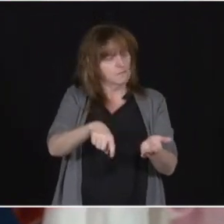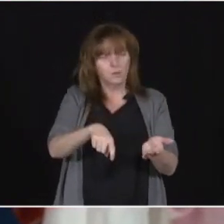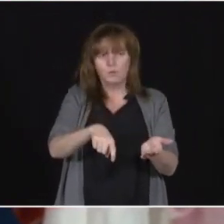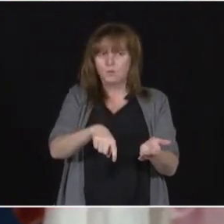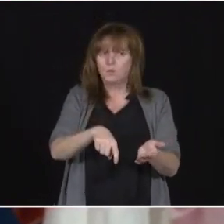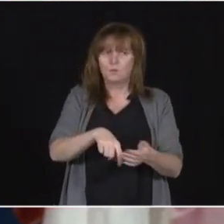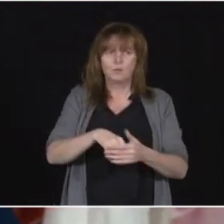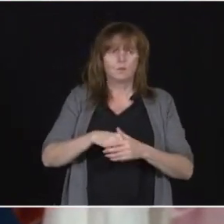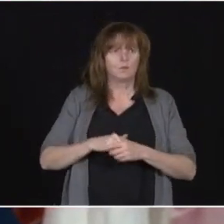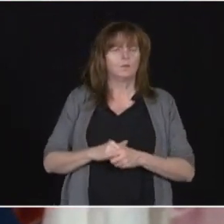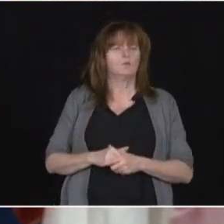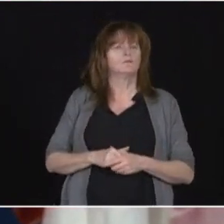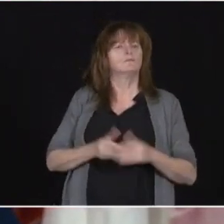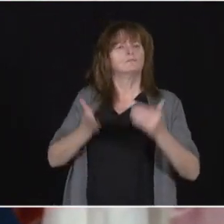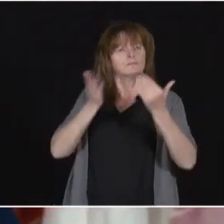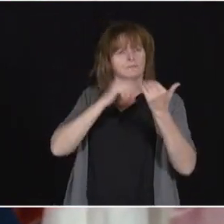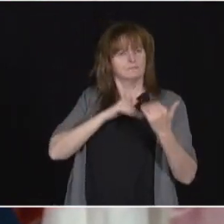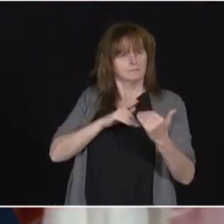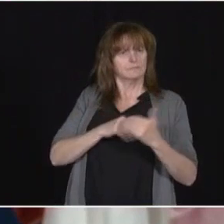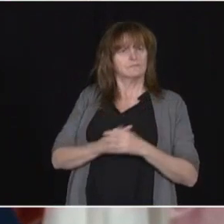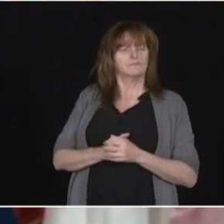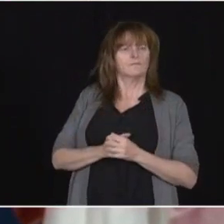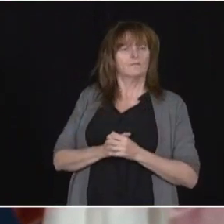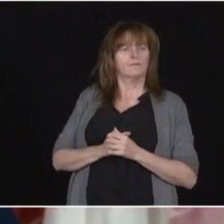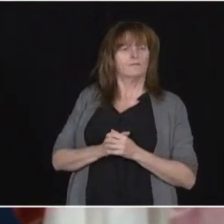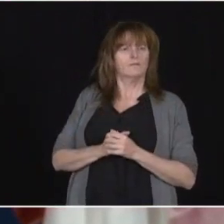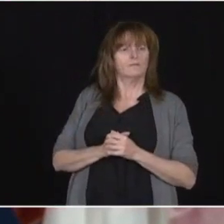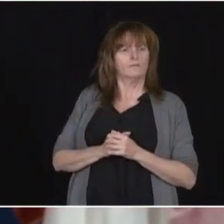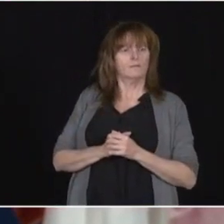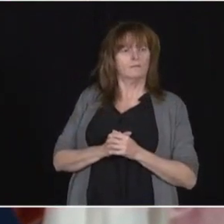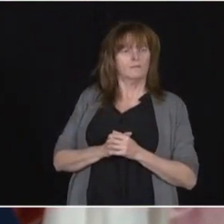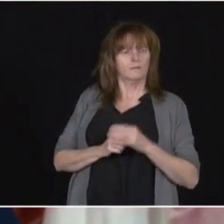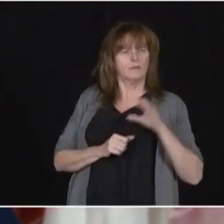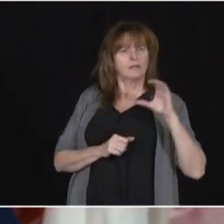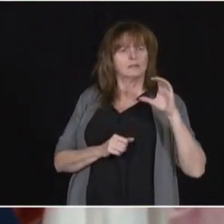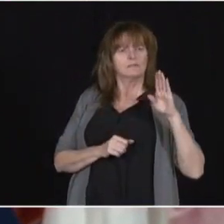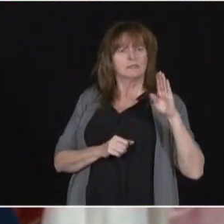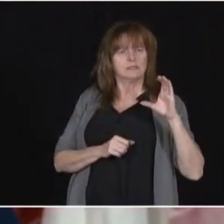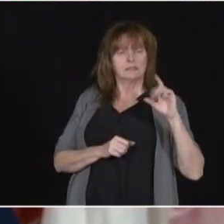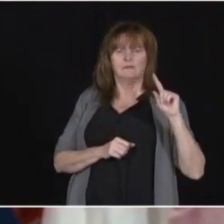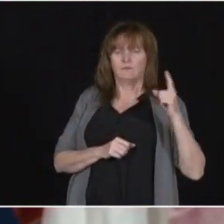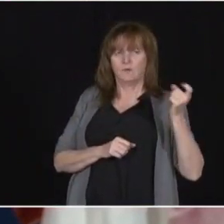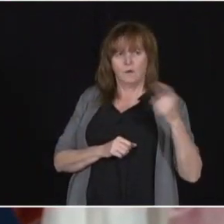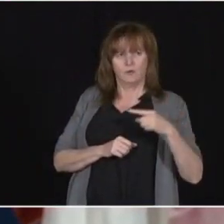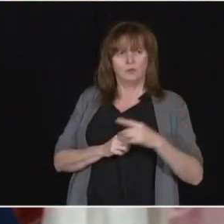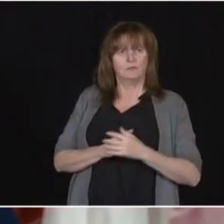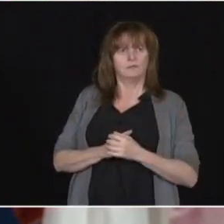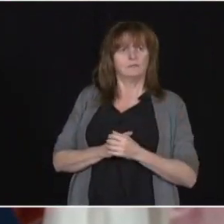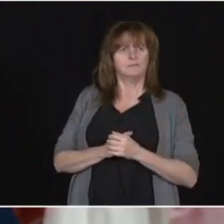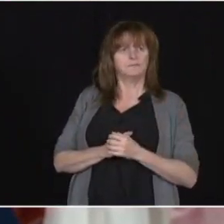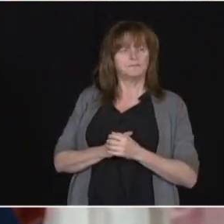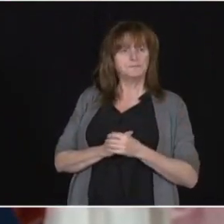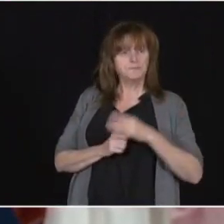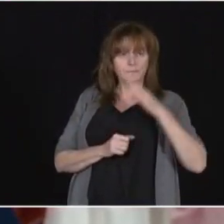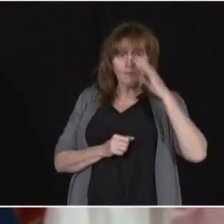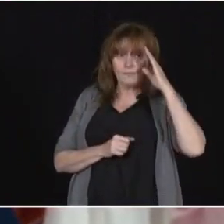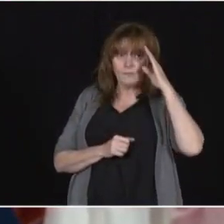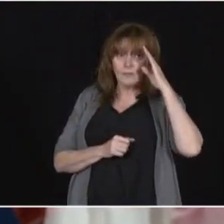Next question comes from Matt from CBC. Please go ahead. SPEAKER: Hi, my question is for Minister Mulroney.